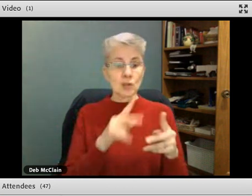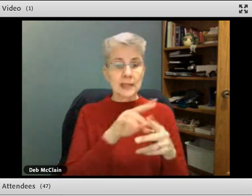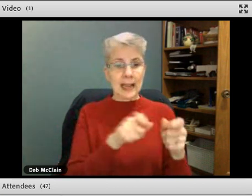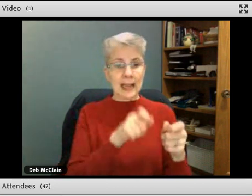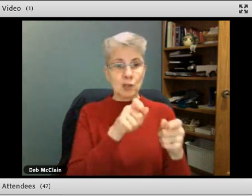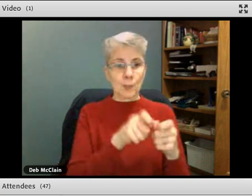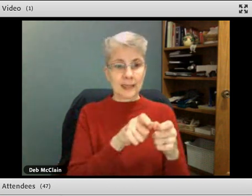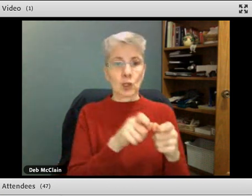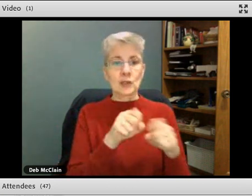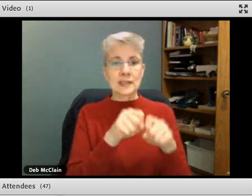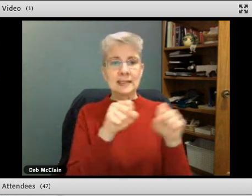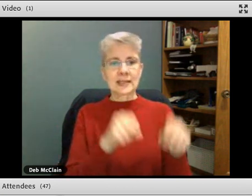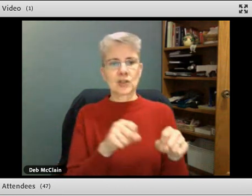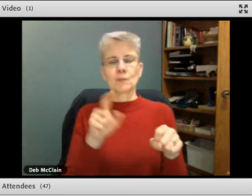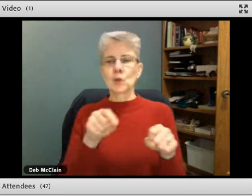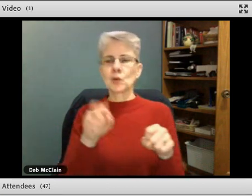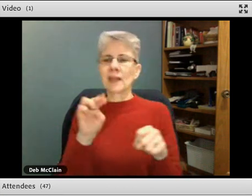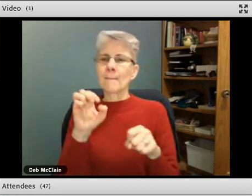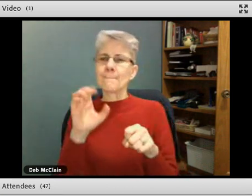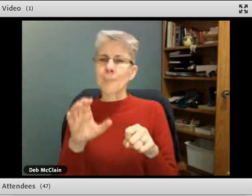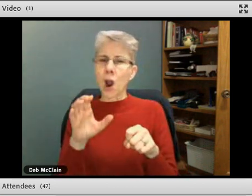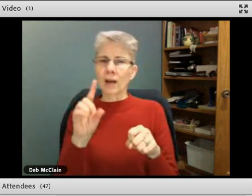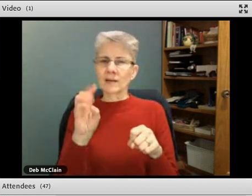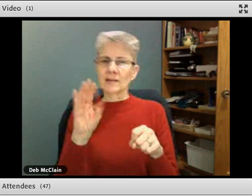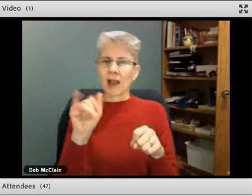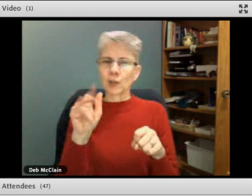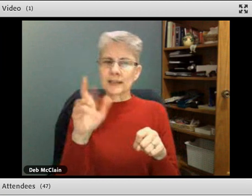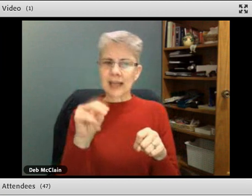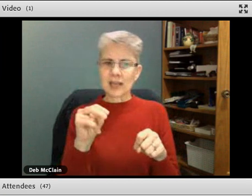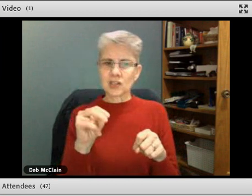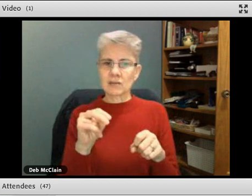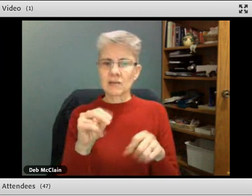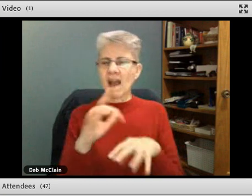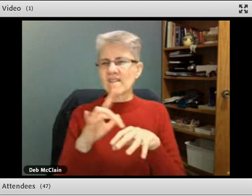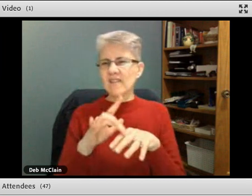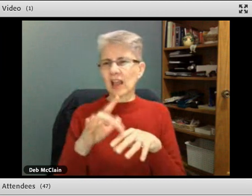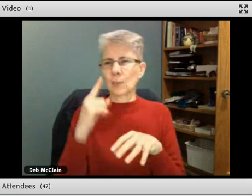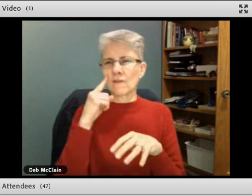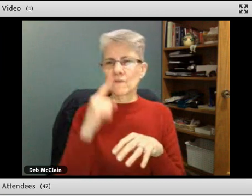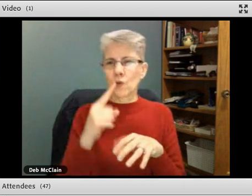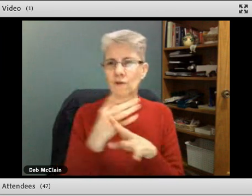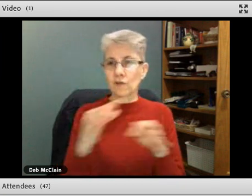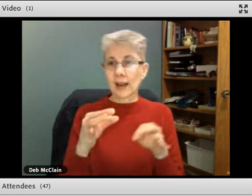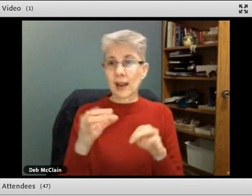That is available for free on the Library of Congress website. I have a link at the end of the presentation about that.